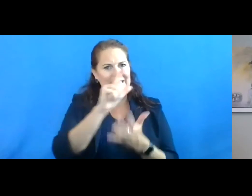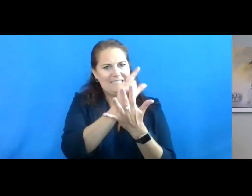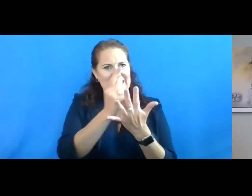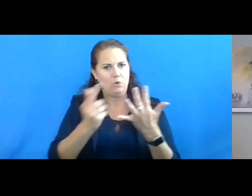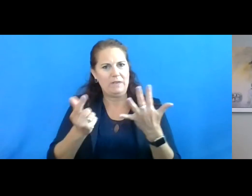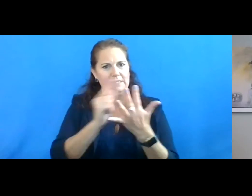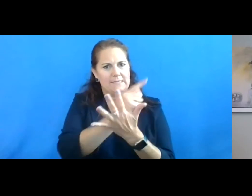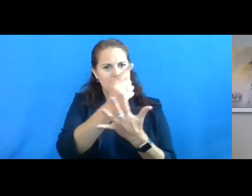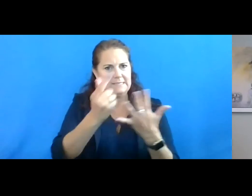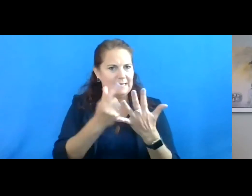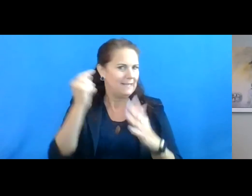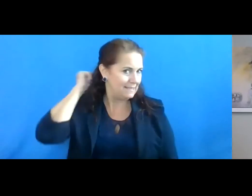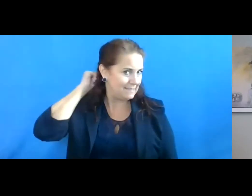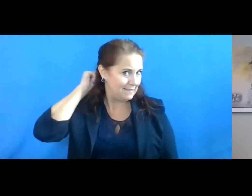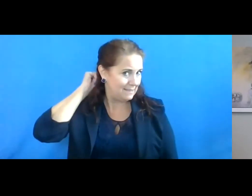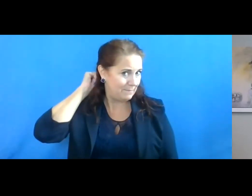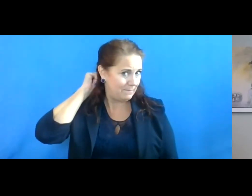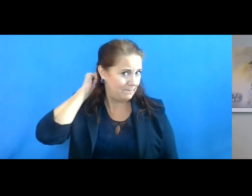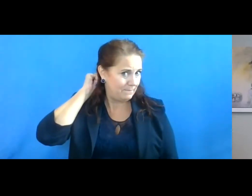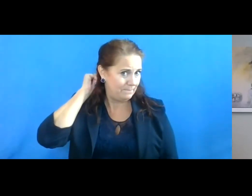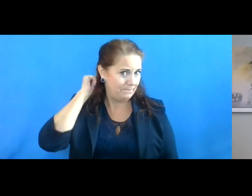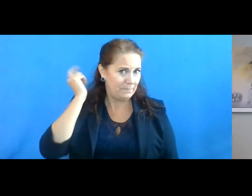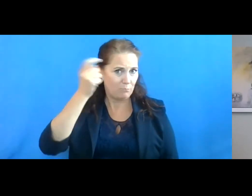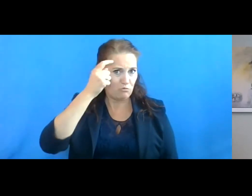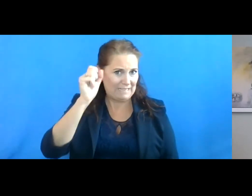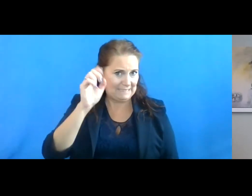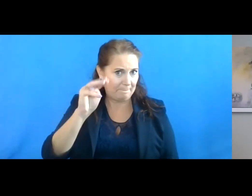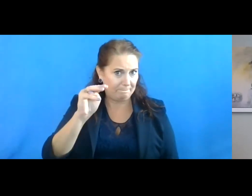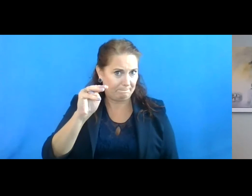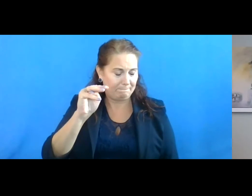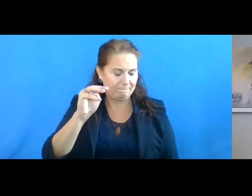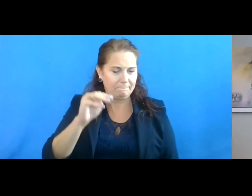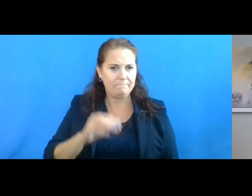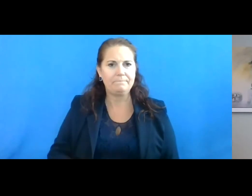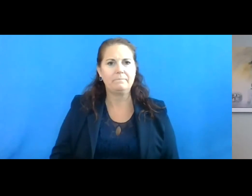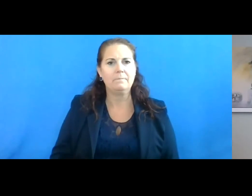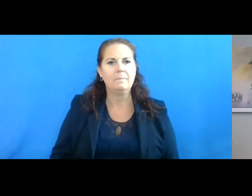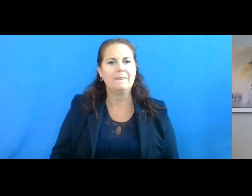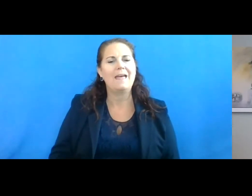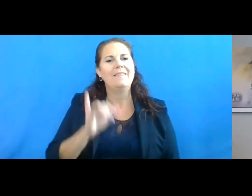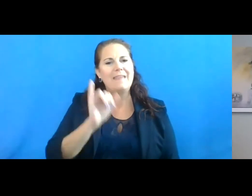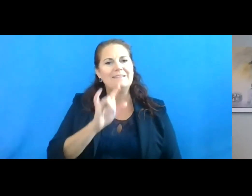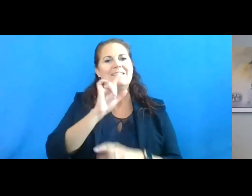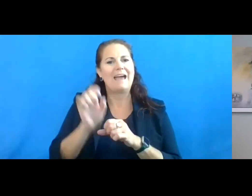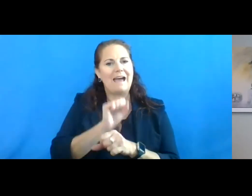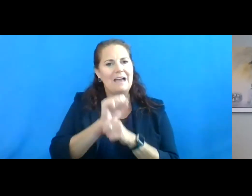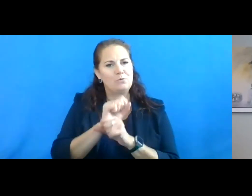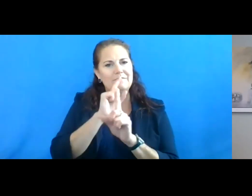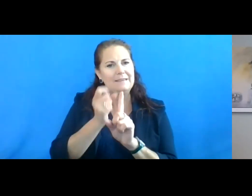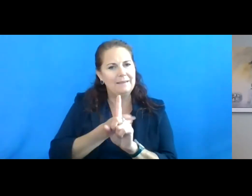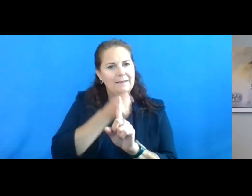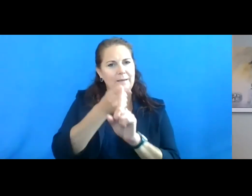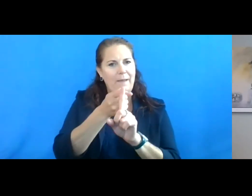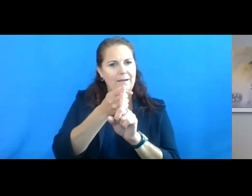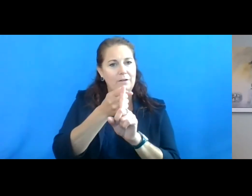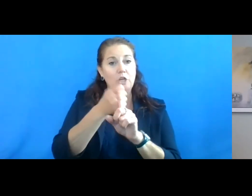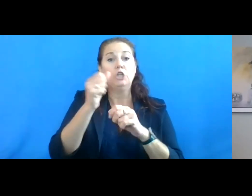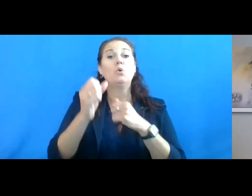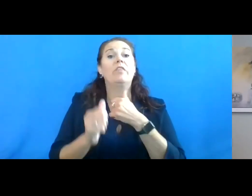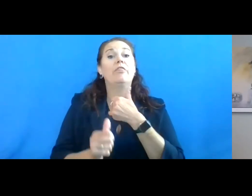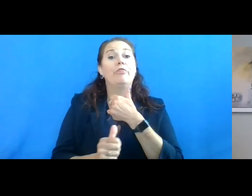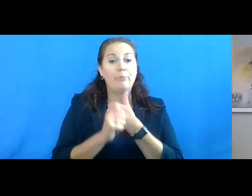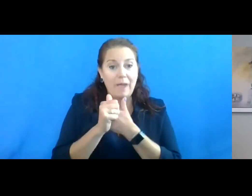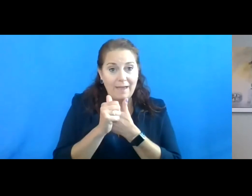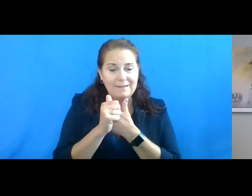And the trauma sequence is the actual impact, the threat.